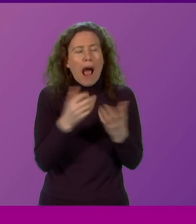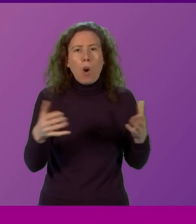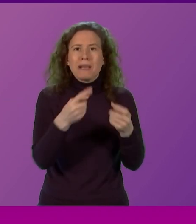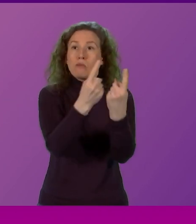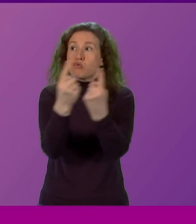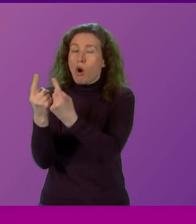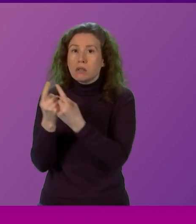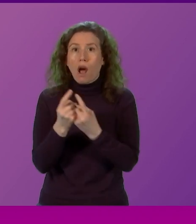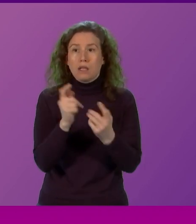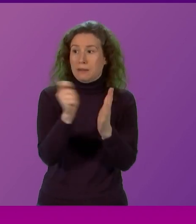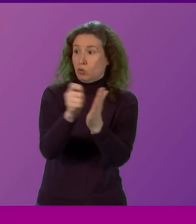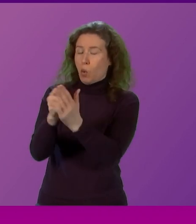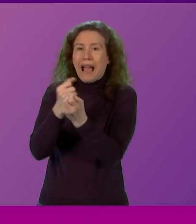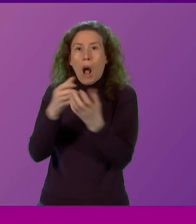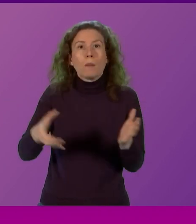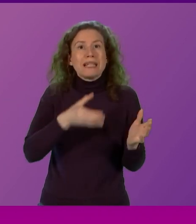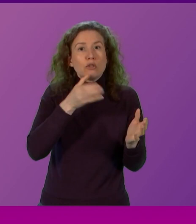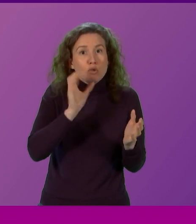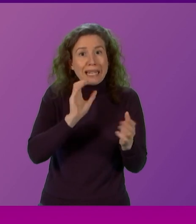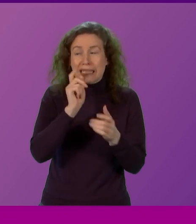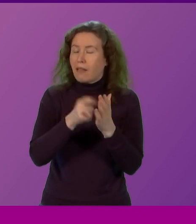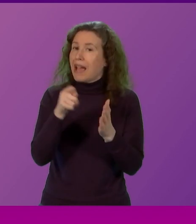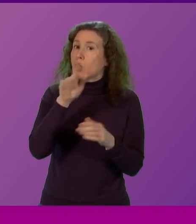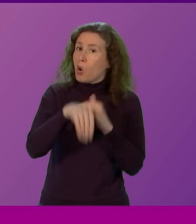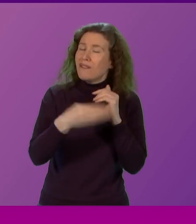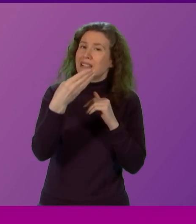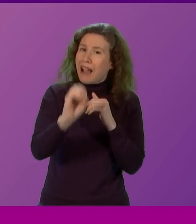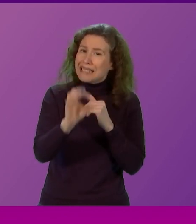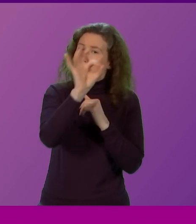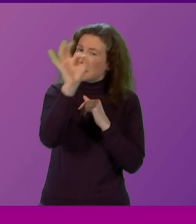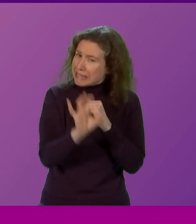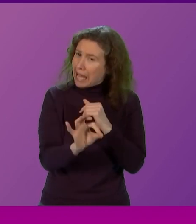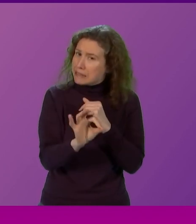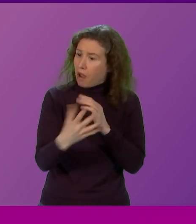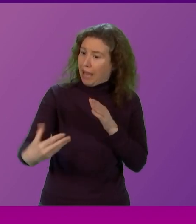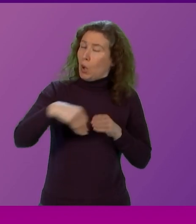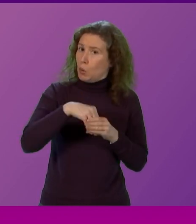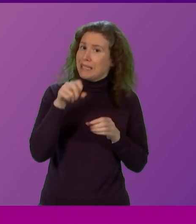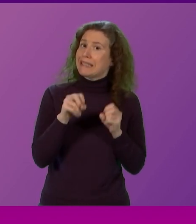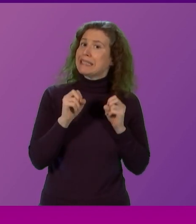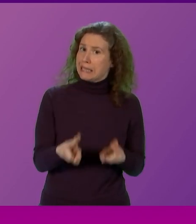are included—and more than 90 per cent are now included in the scheme.